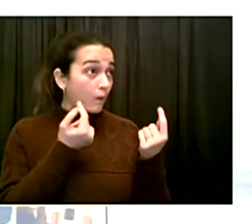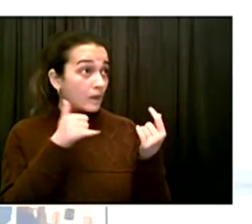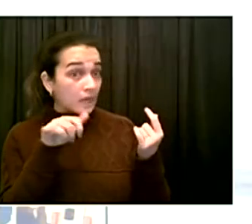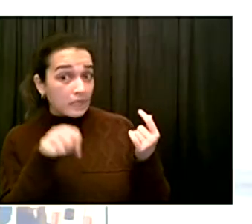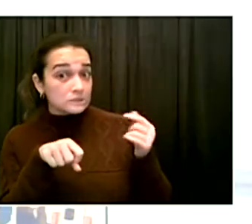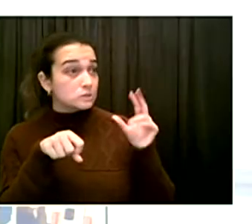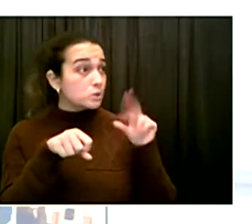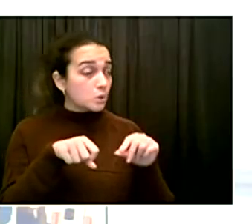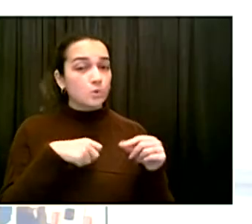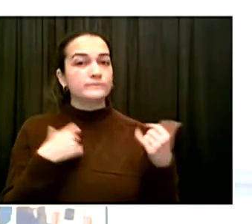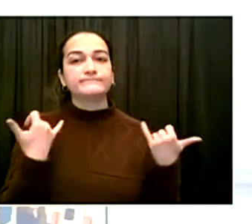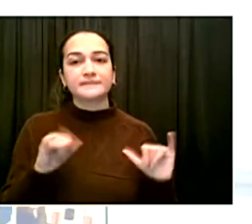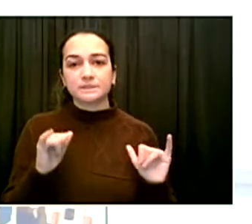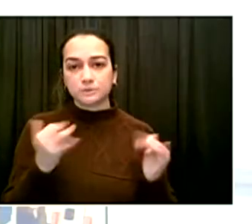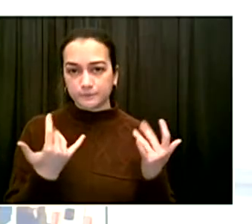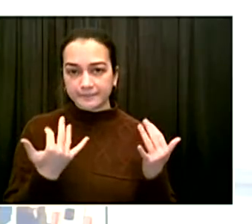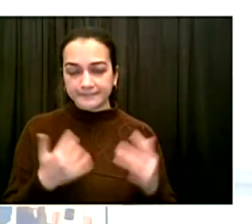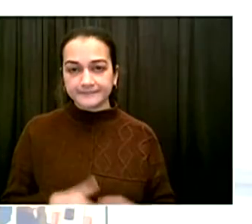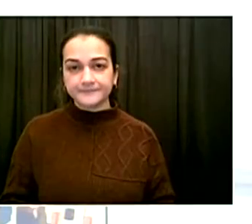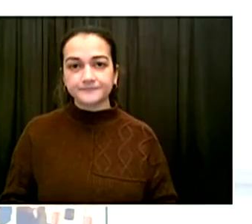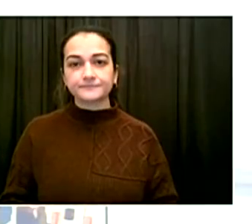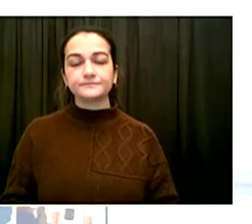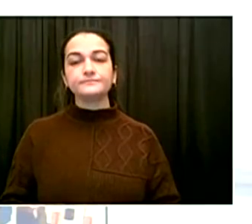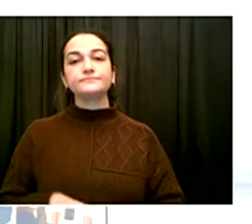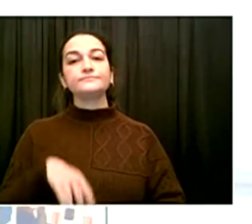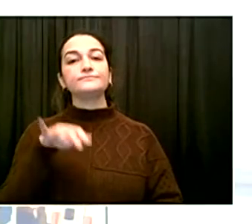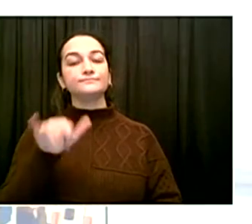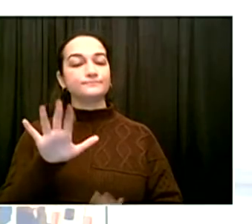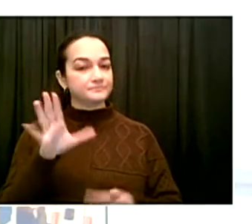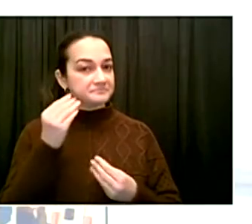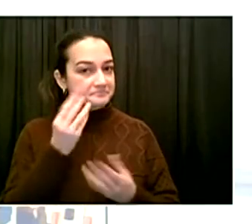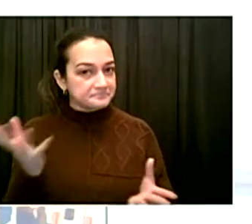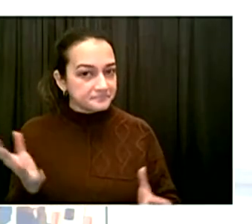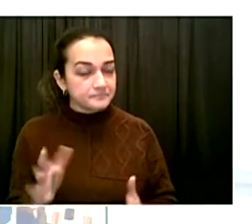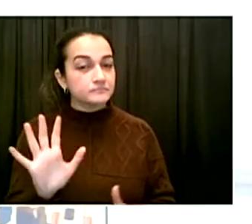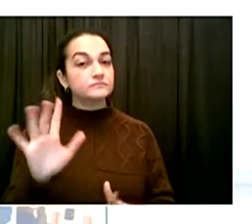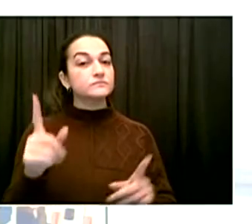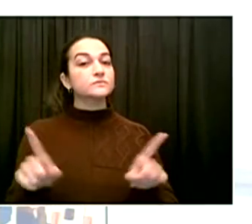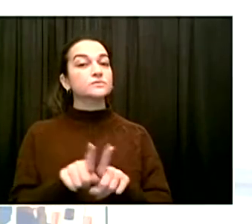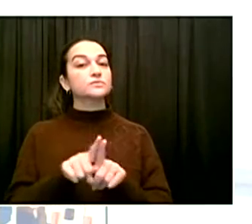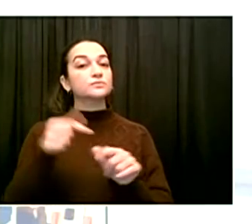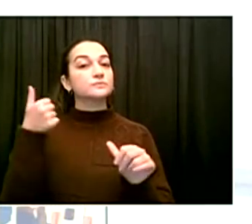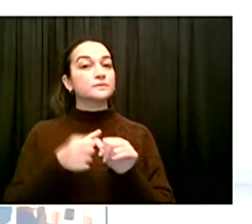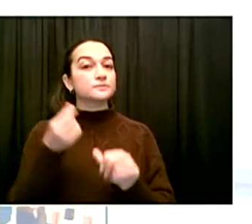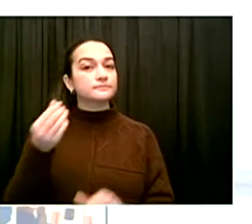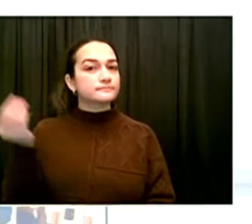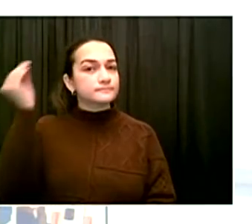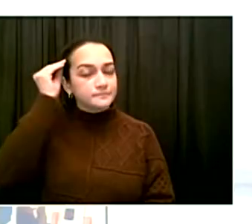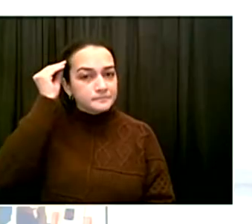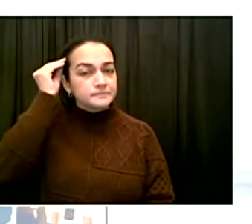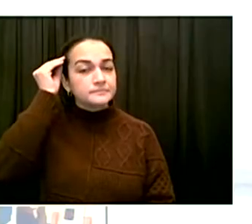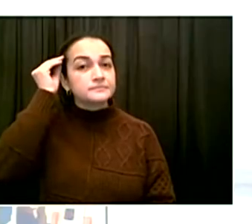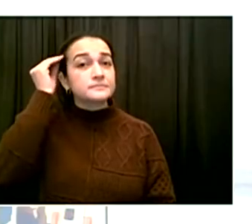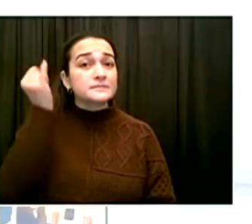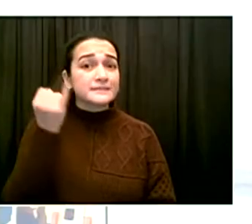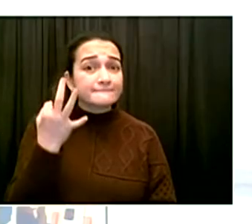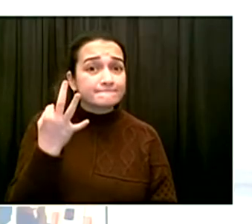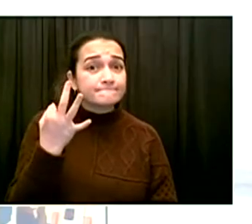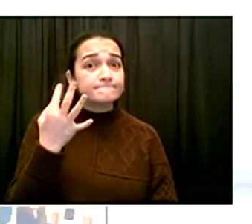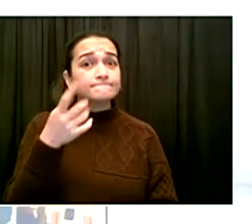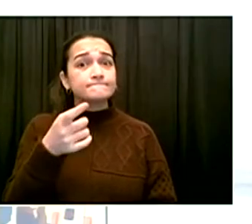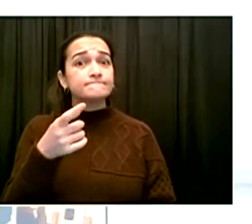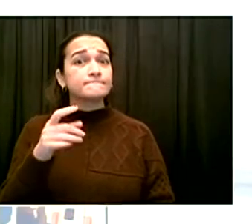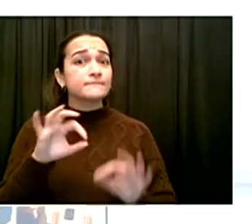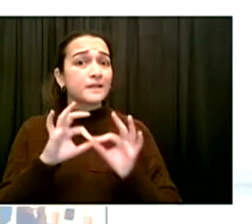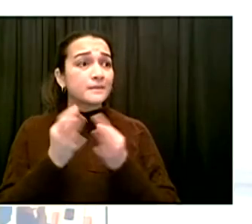ON TOP OF ALL OF THIS, WE ALL